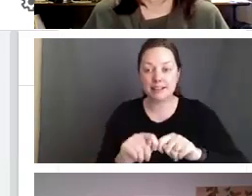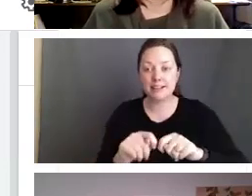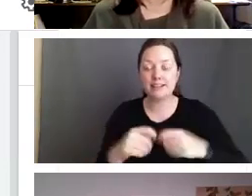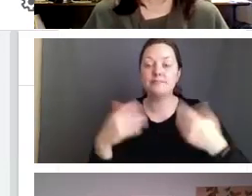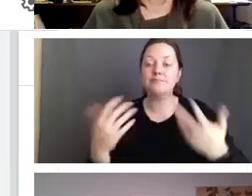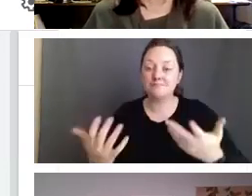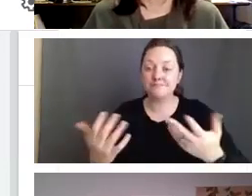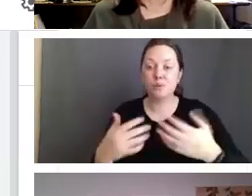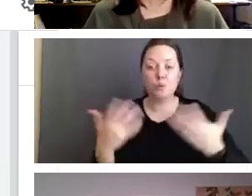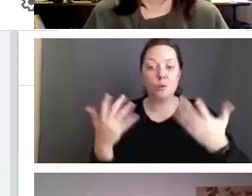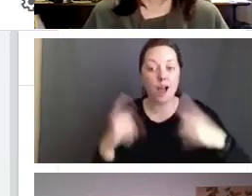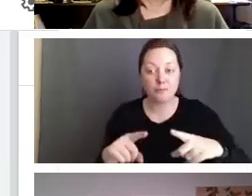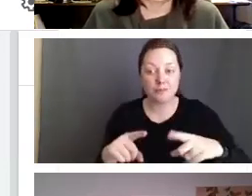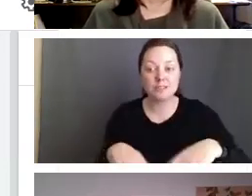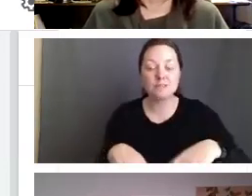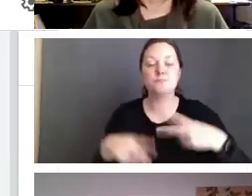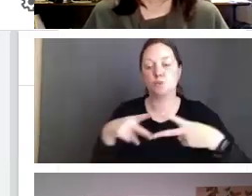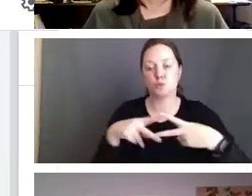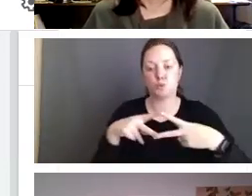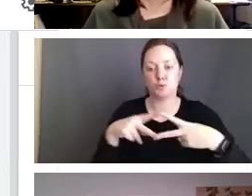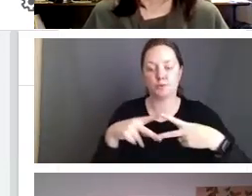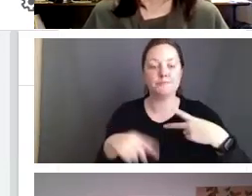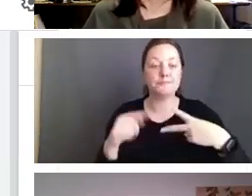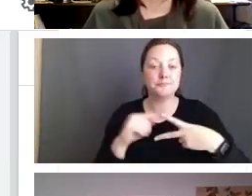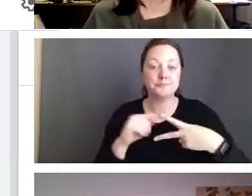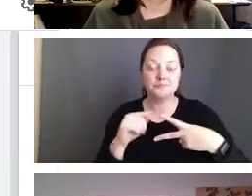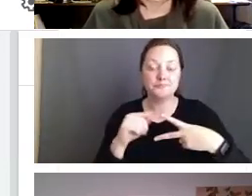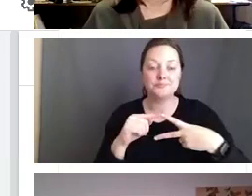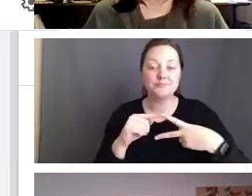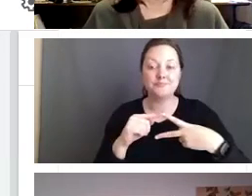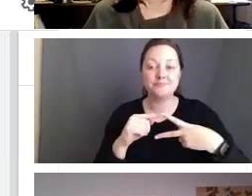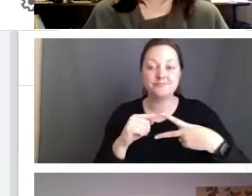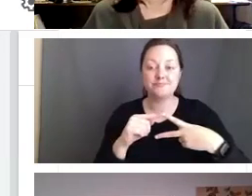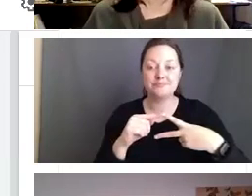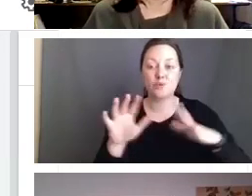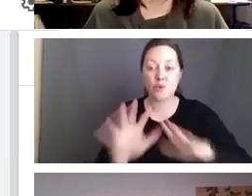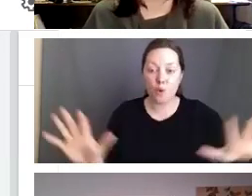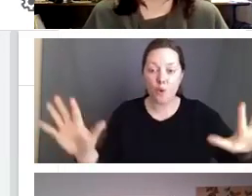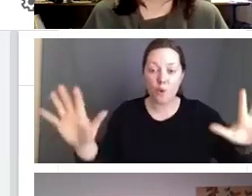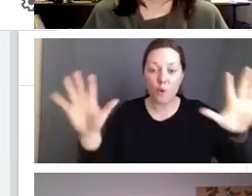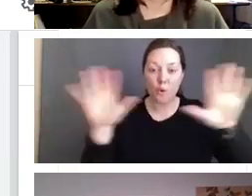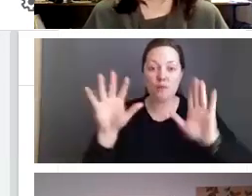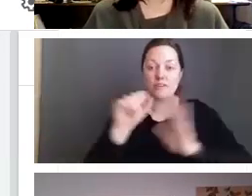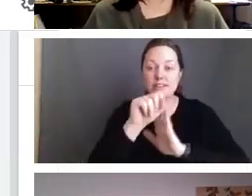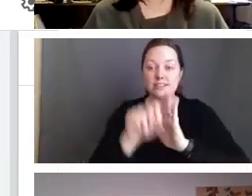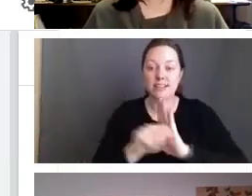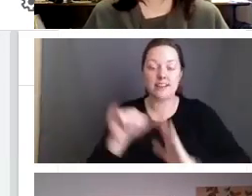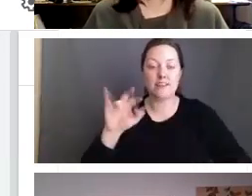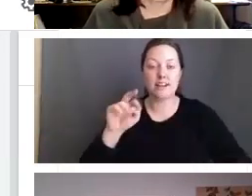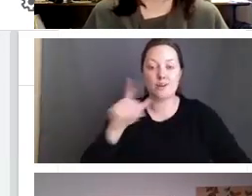At the top of the insert feature, again, get over there. You are going to find images, embed, drive, text.